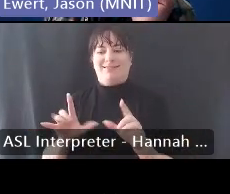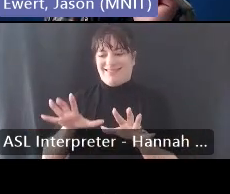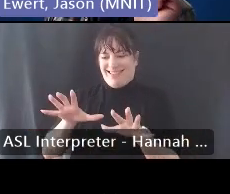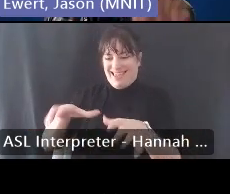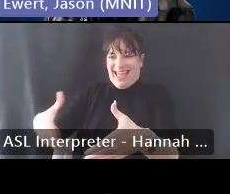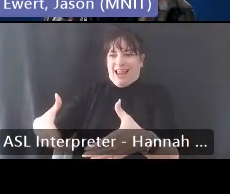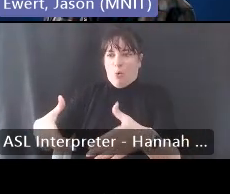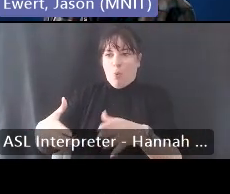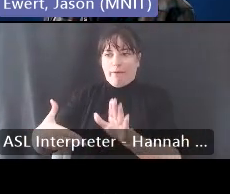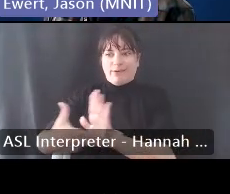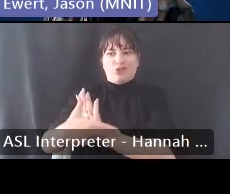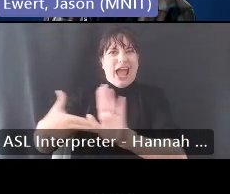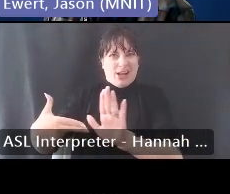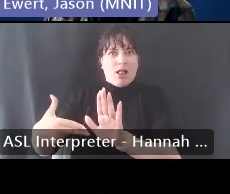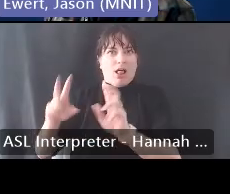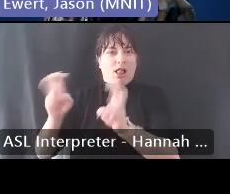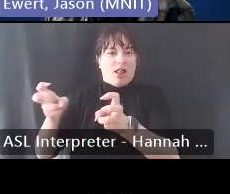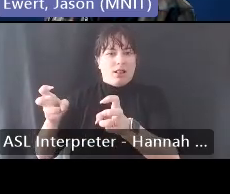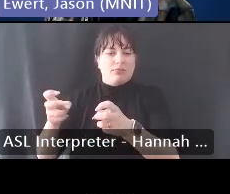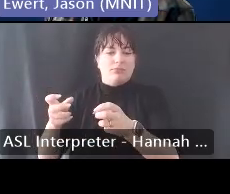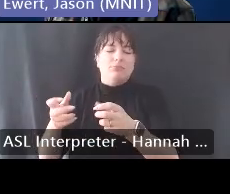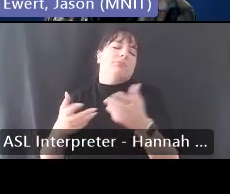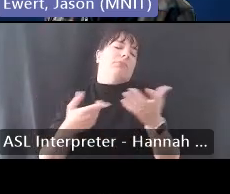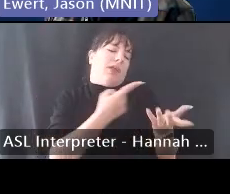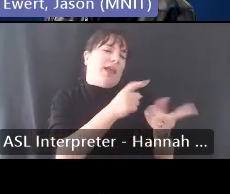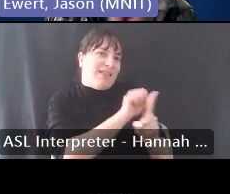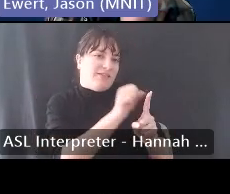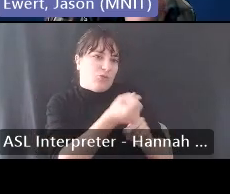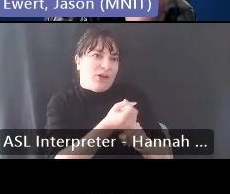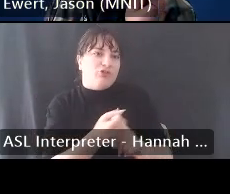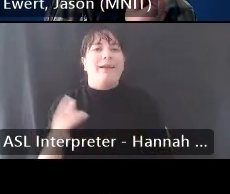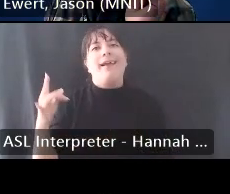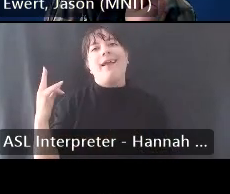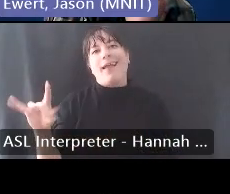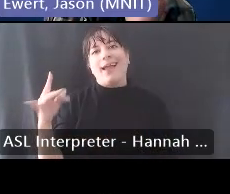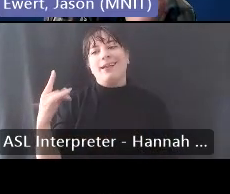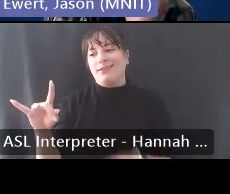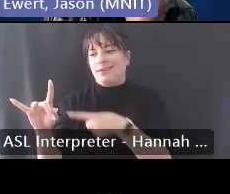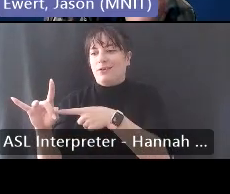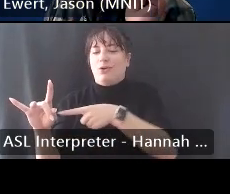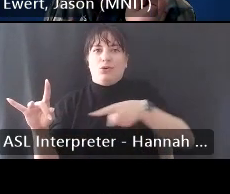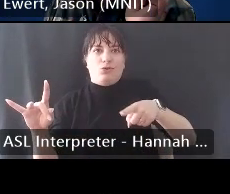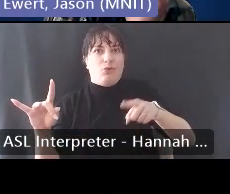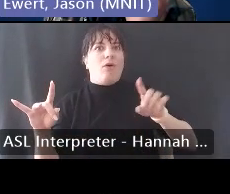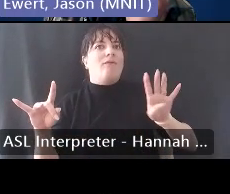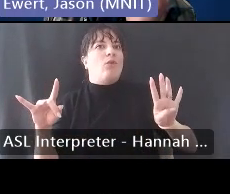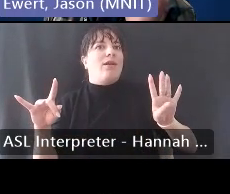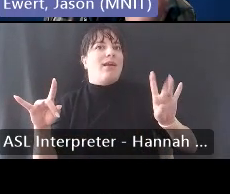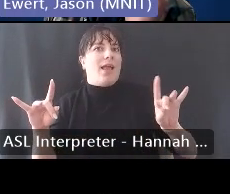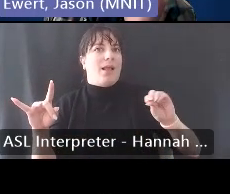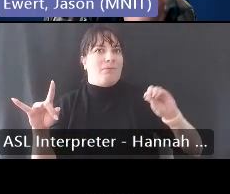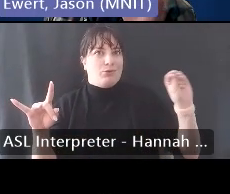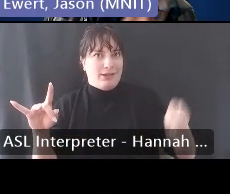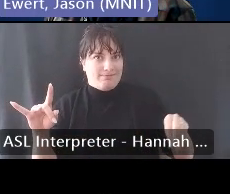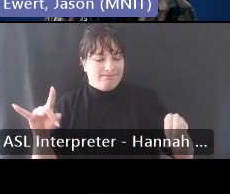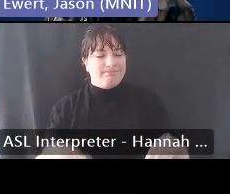In this case, it's this category is 18 to 48%. So I thought that was really interesting.